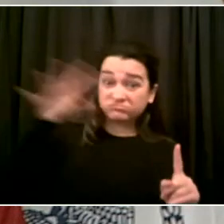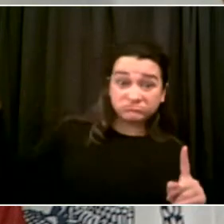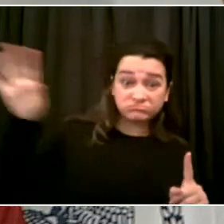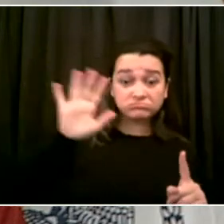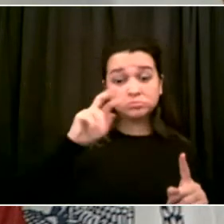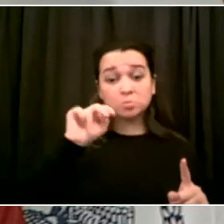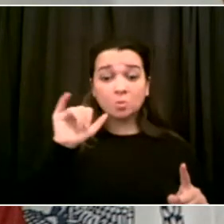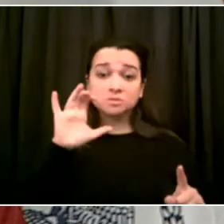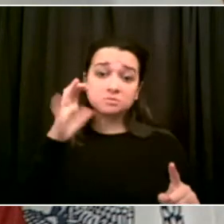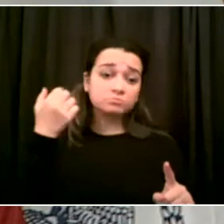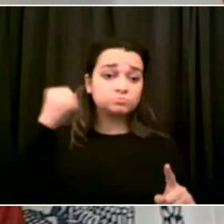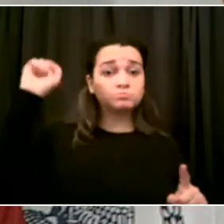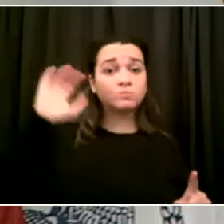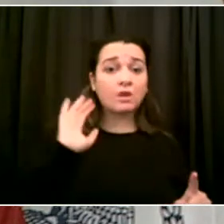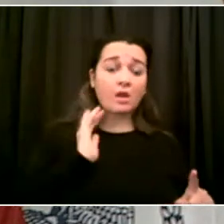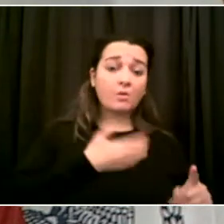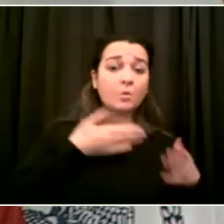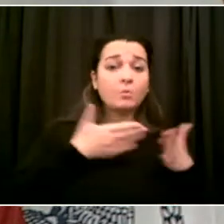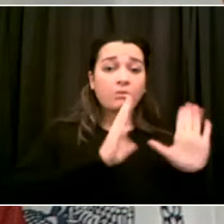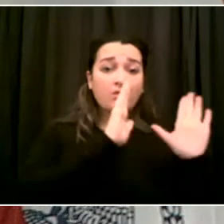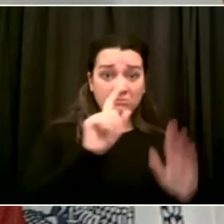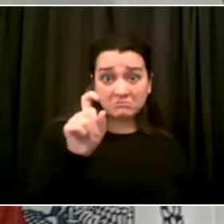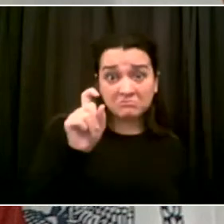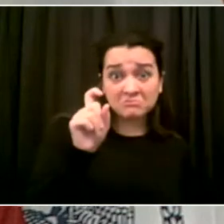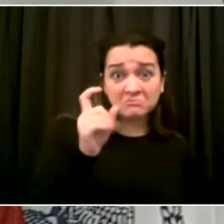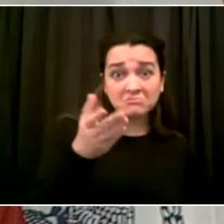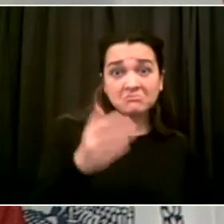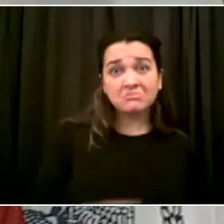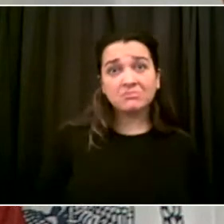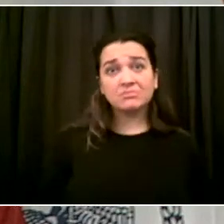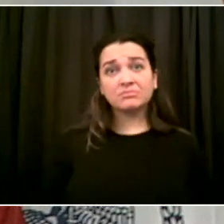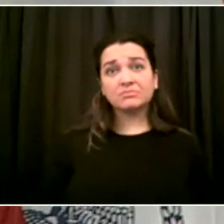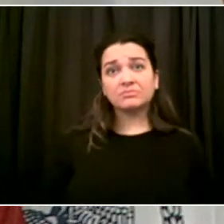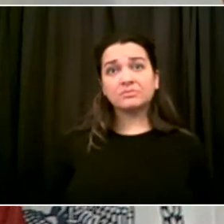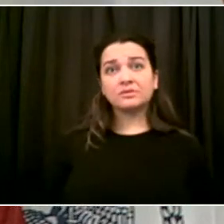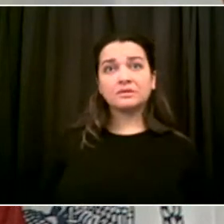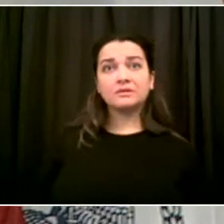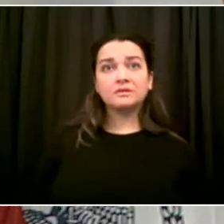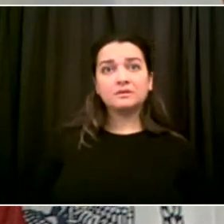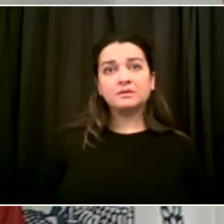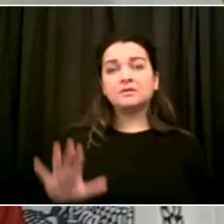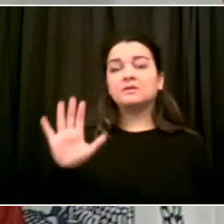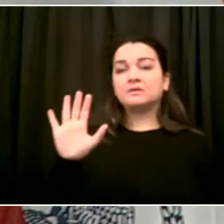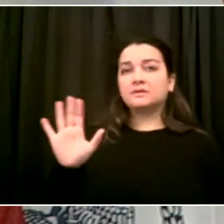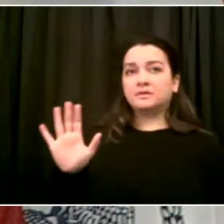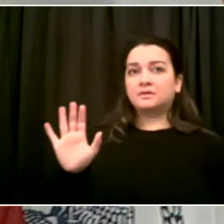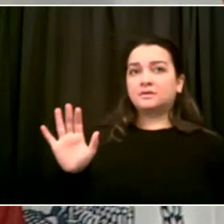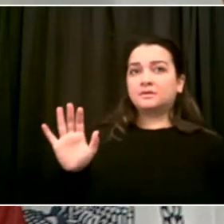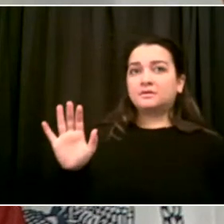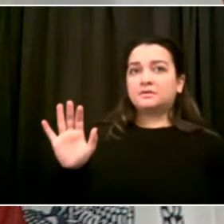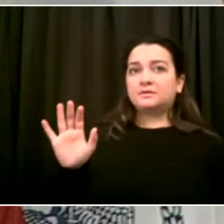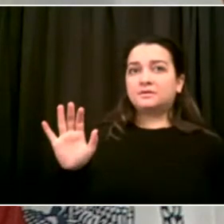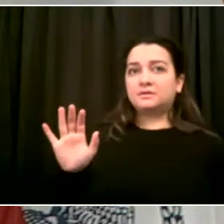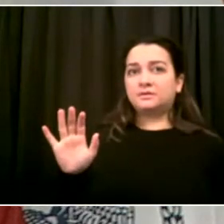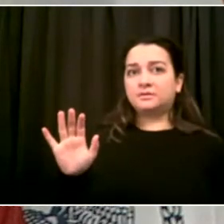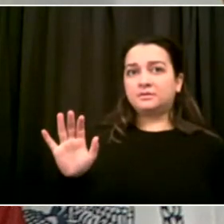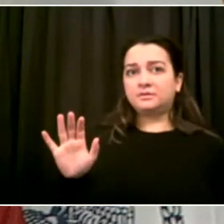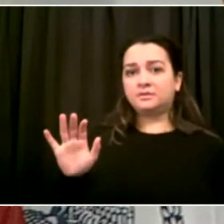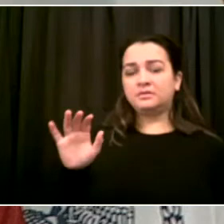SSATTEMENTS FROM THE STATE. IF THEY SAID IT